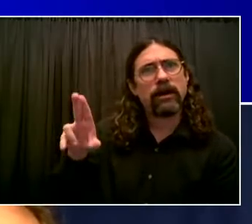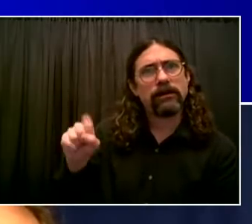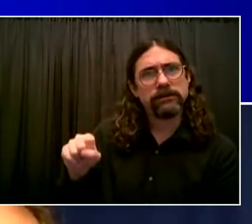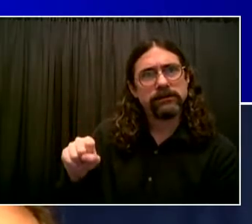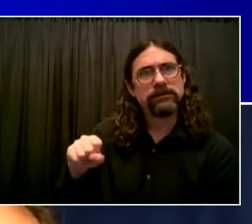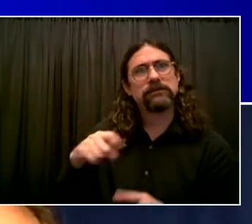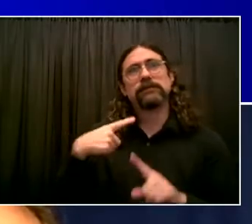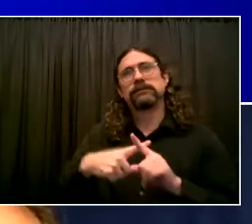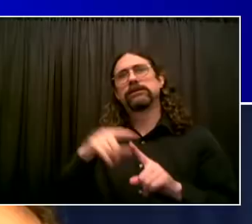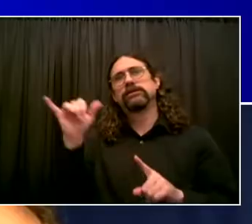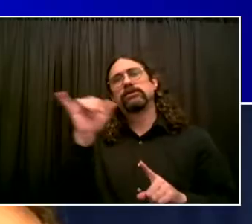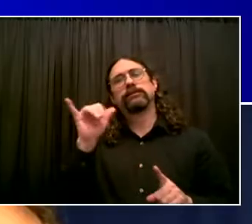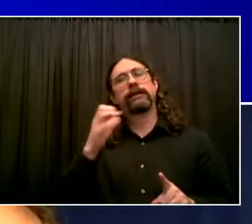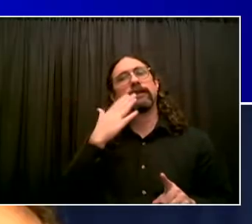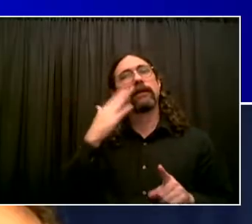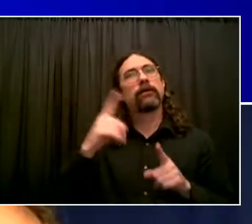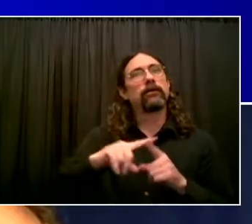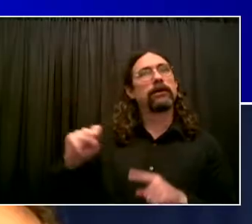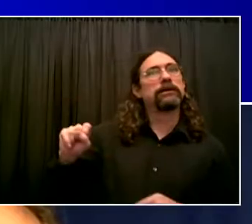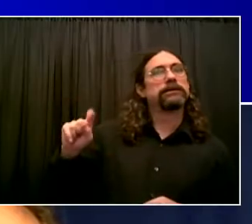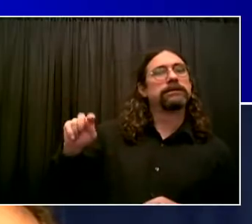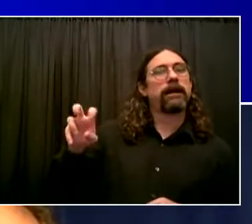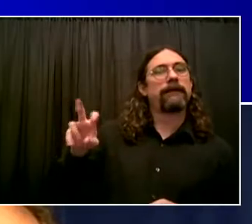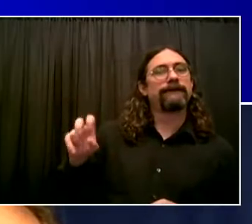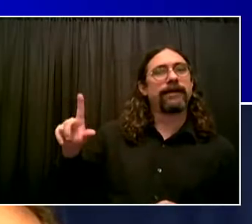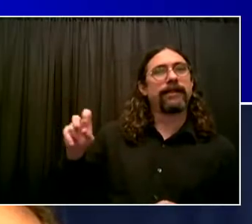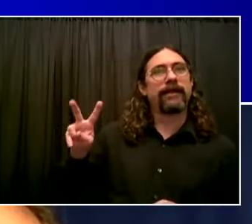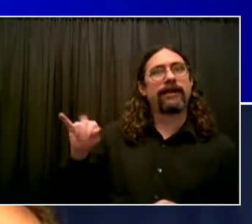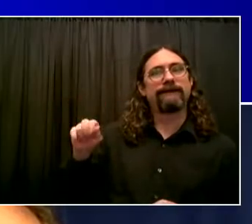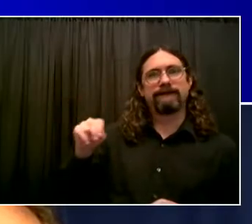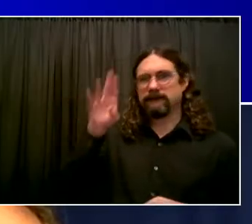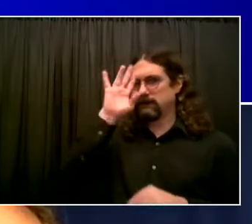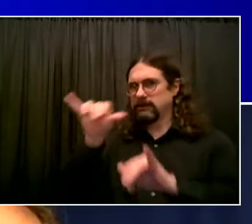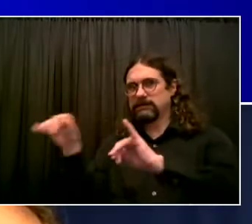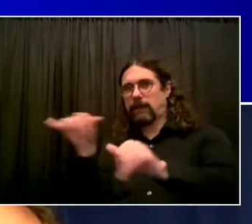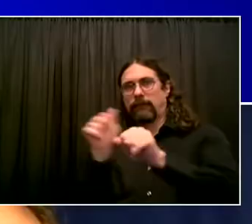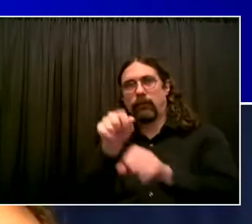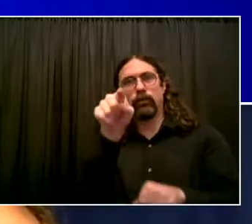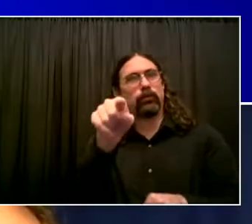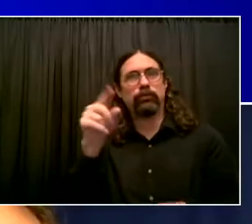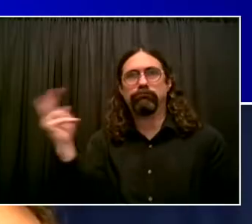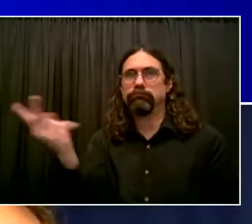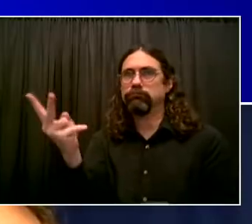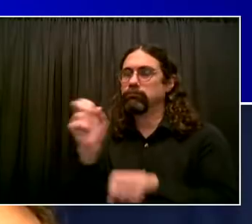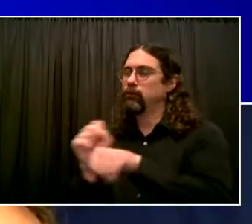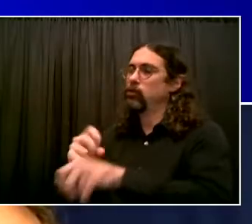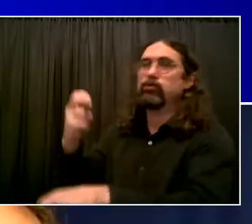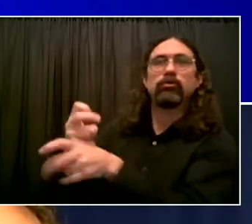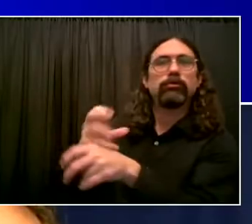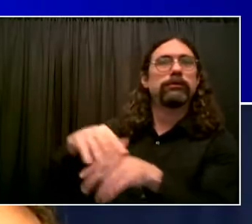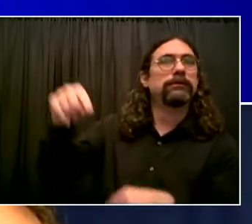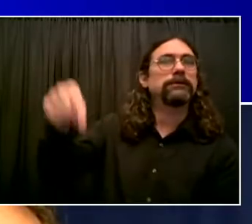SPECIAL THANK YOU TO YOUR COLLEAGUE STEVE LEVIN WHO REALLY PUT A LOT OF ENERGY INTO THIS